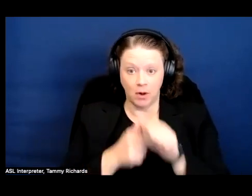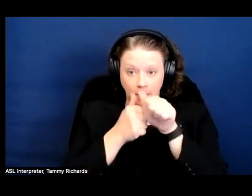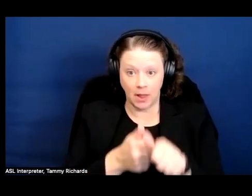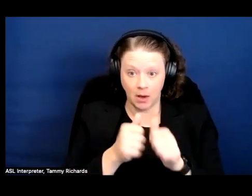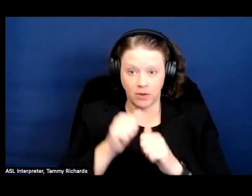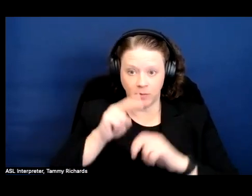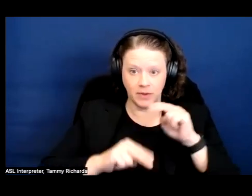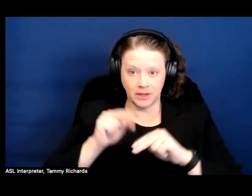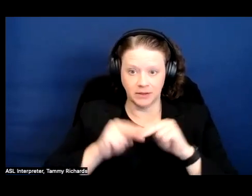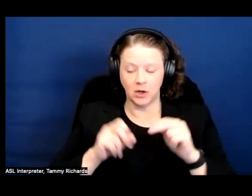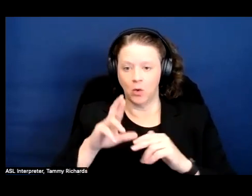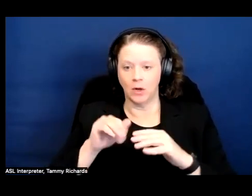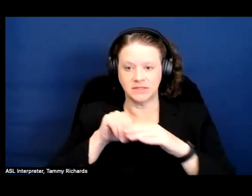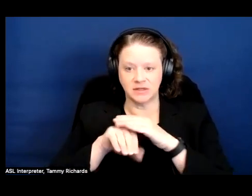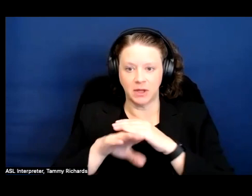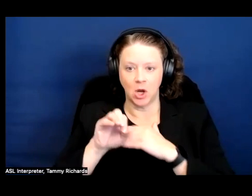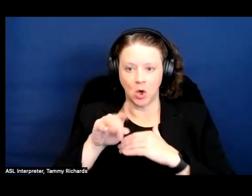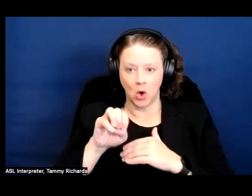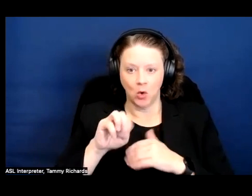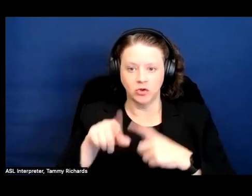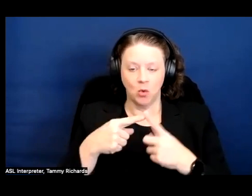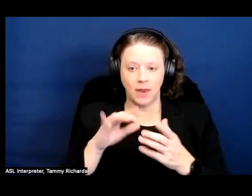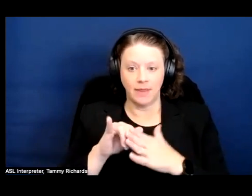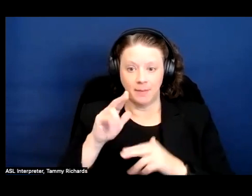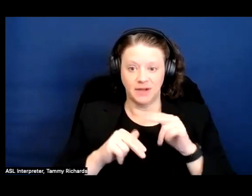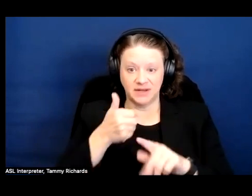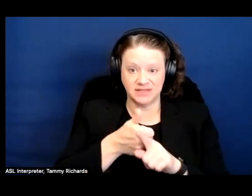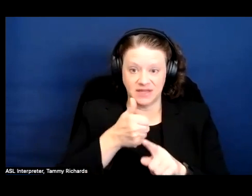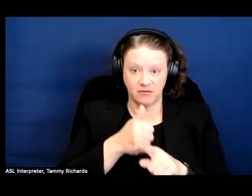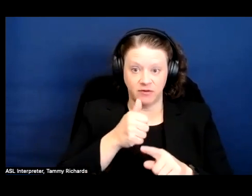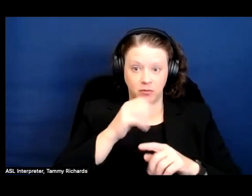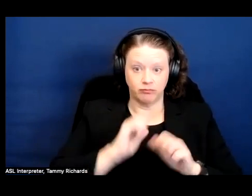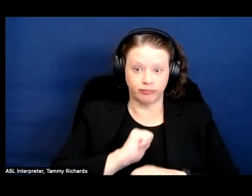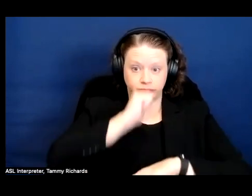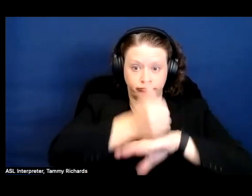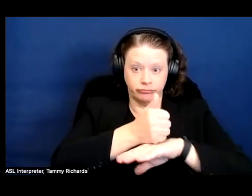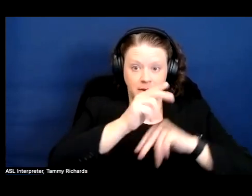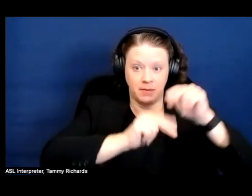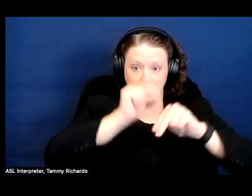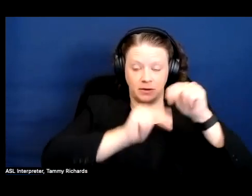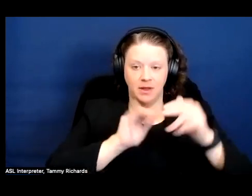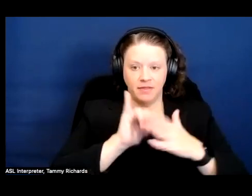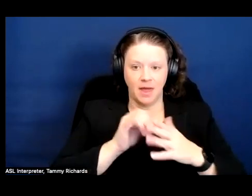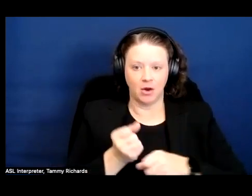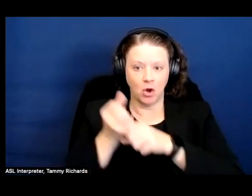but we do have our own local ordinance that was passed prior to the state law expansion.